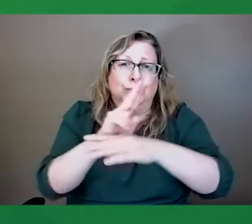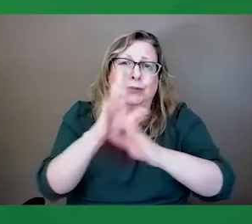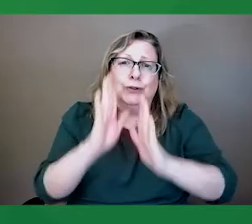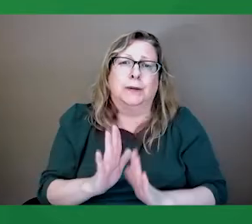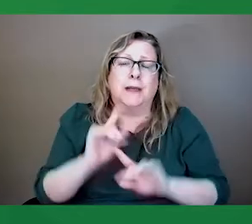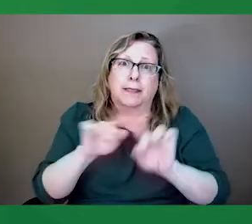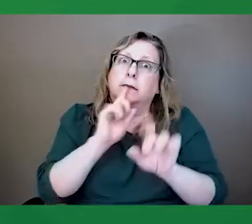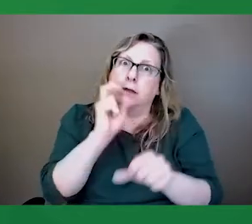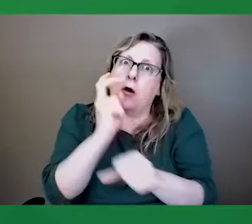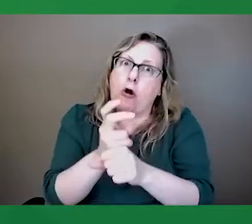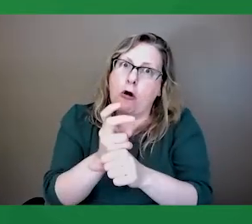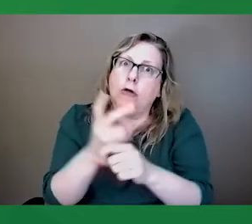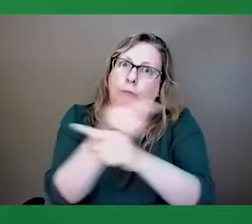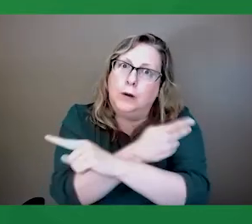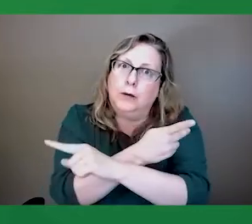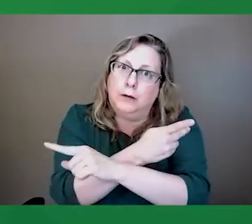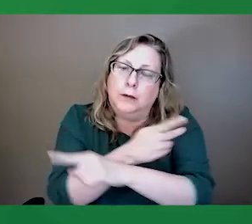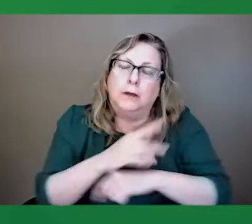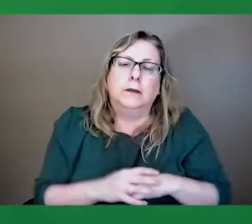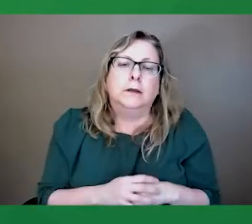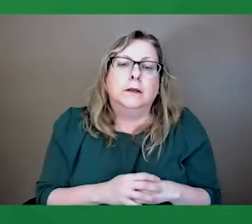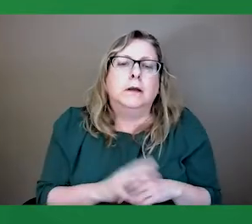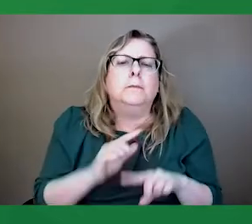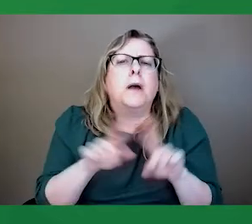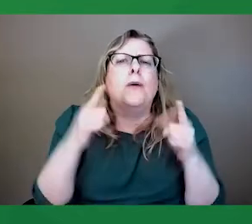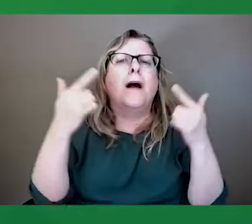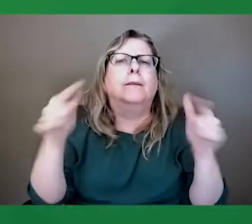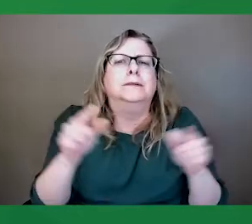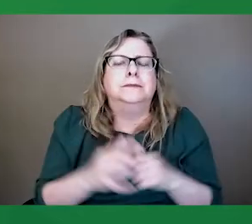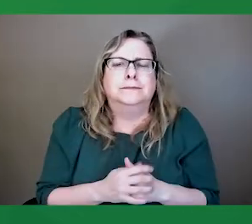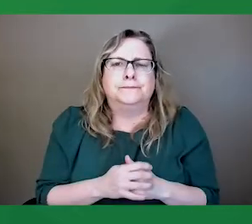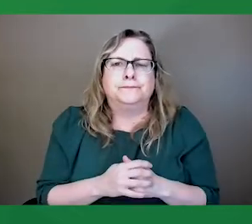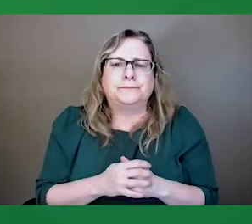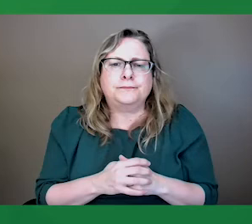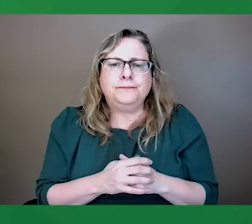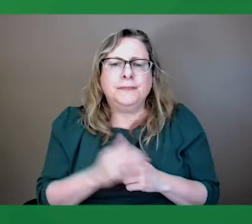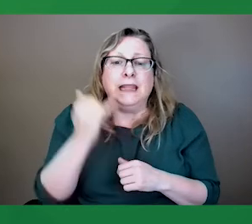But what happens when it's accessibility tech?